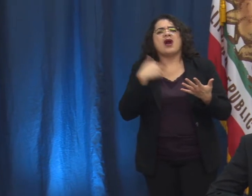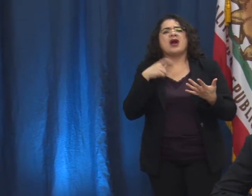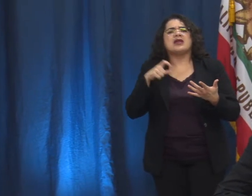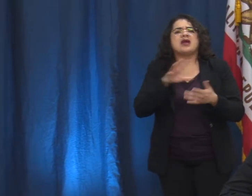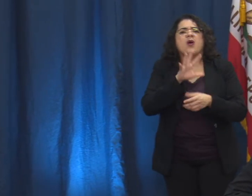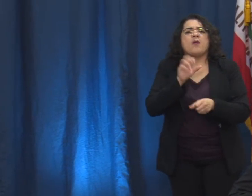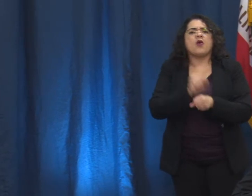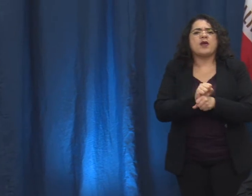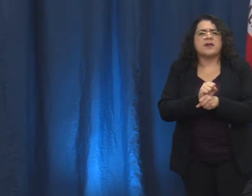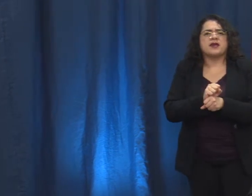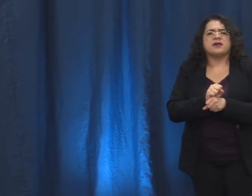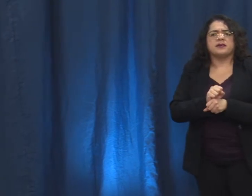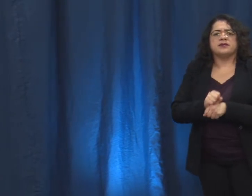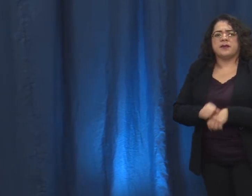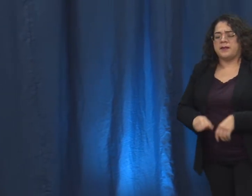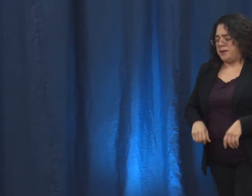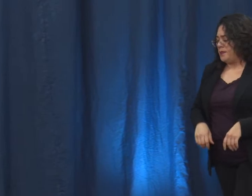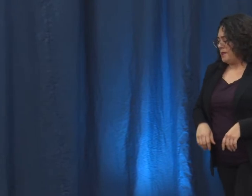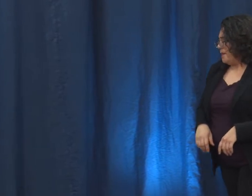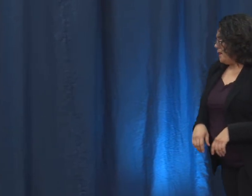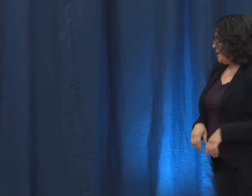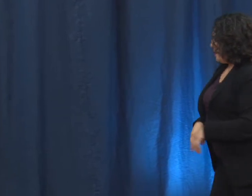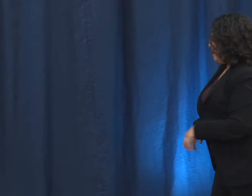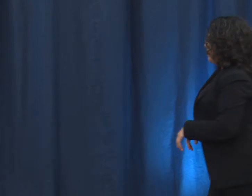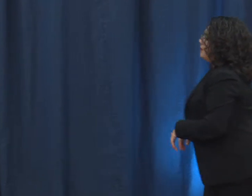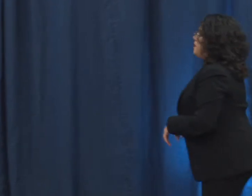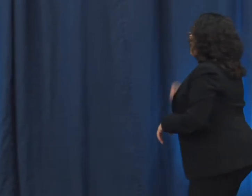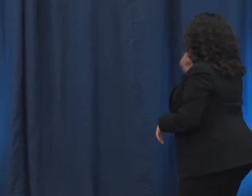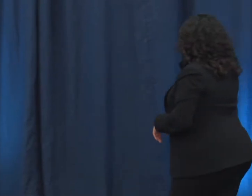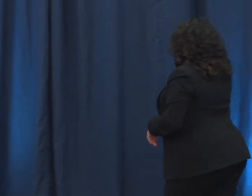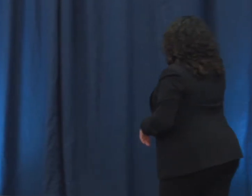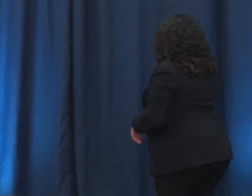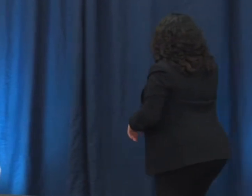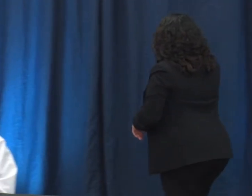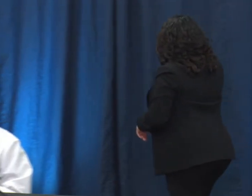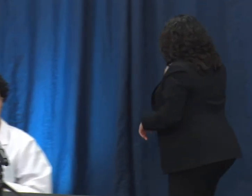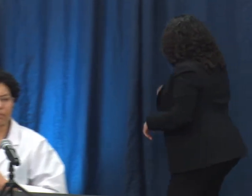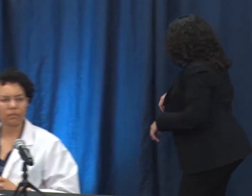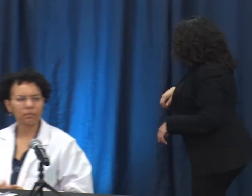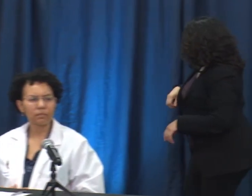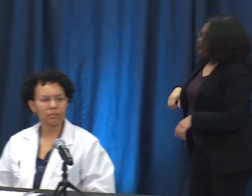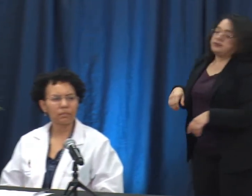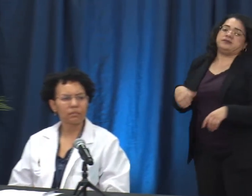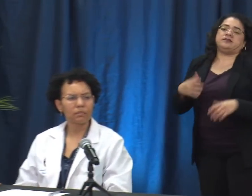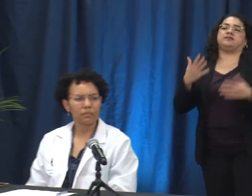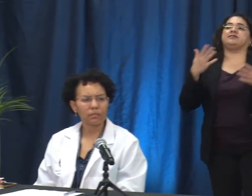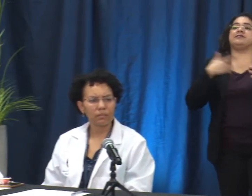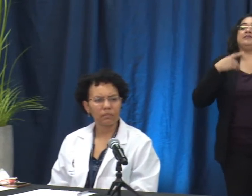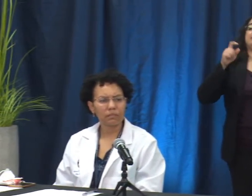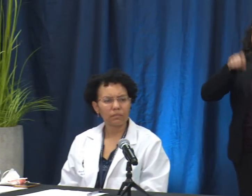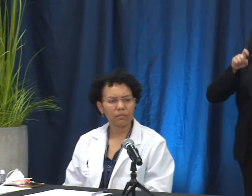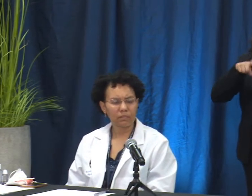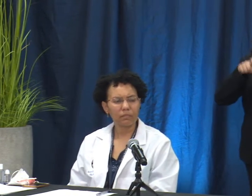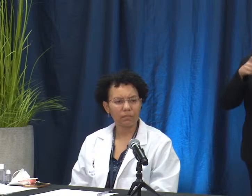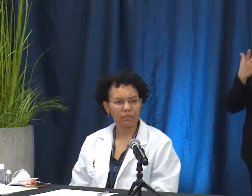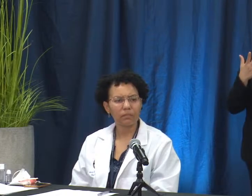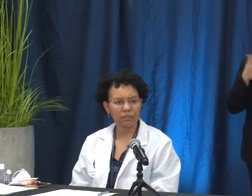cant I just show up and get tested and and do I need to be sick to get tested? There are questions on Facebook asking those questions about the process for